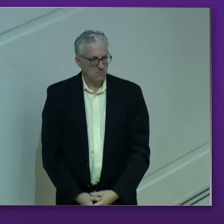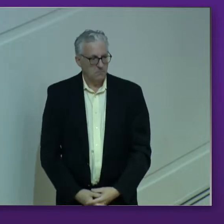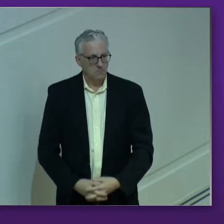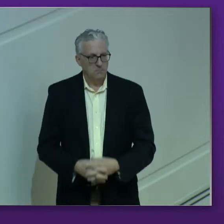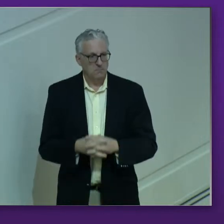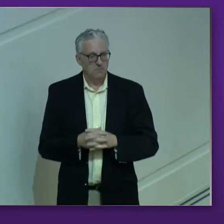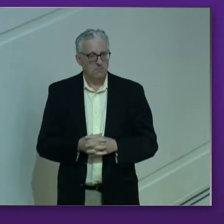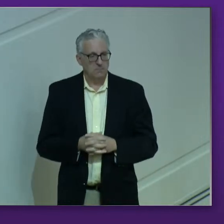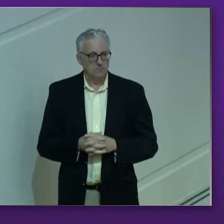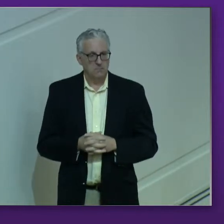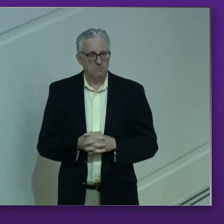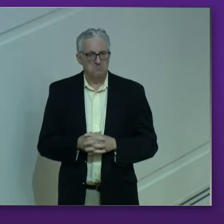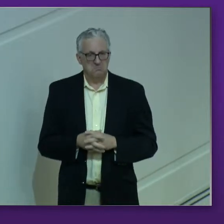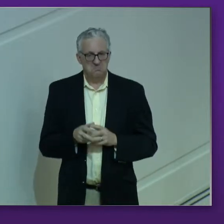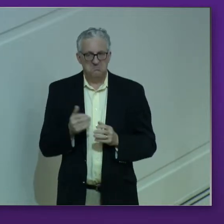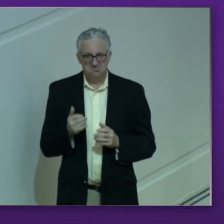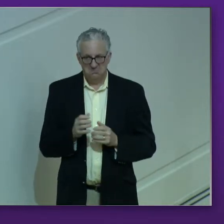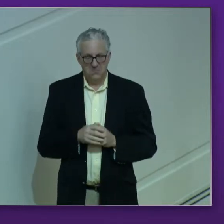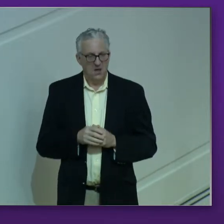FOR THE COMMUNITY AS A WHOLE I WOULD APPRECIATE THAT.